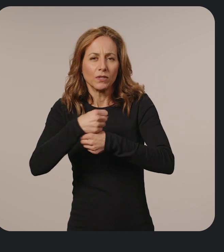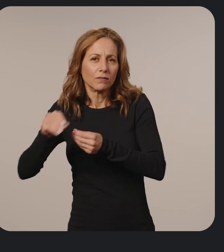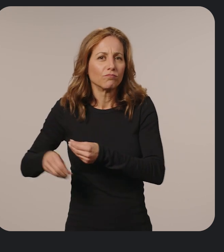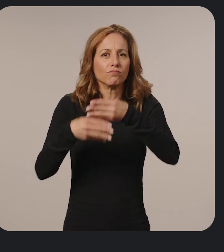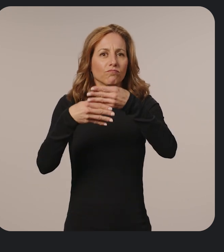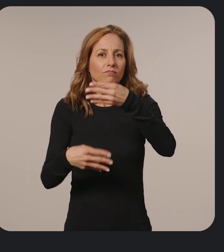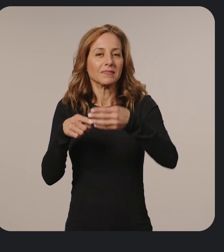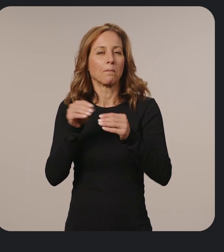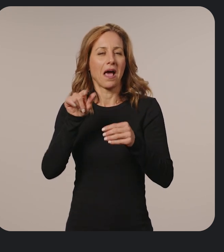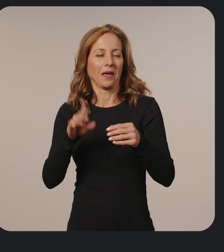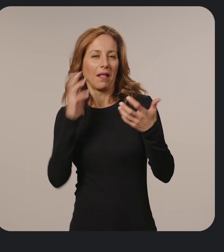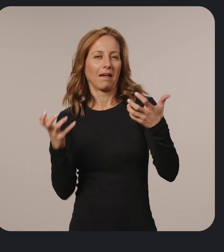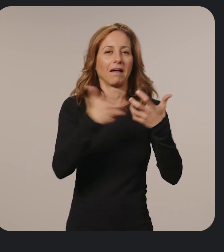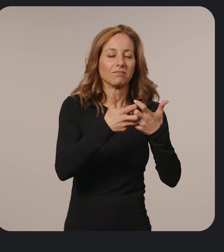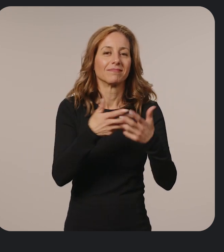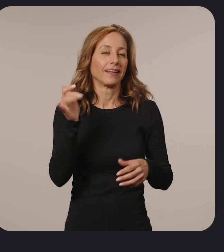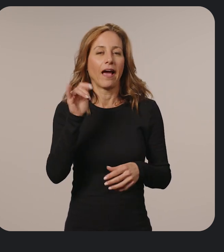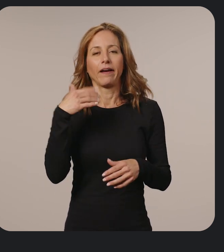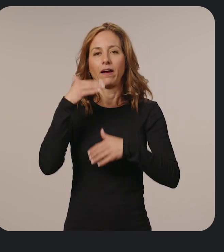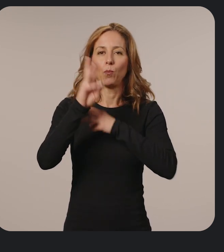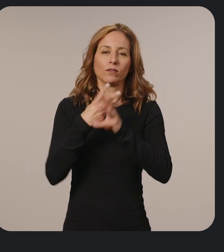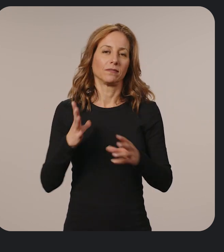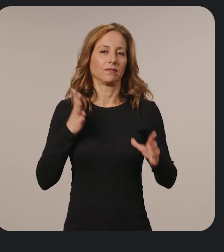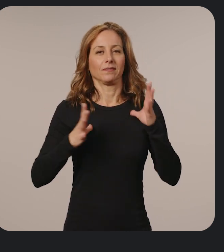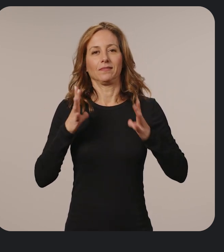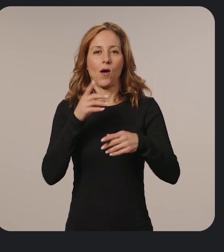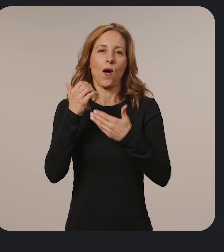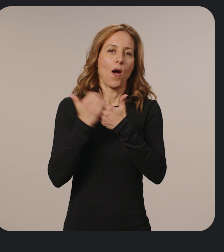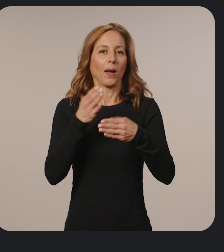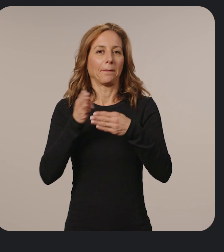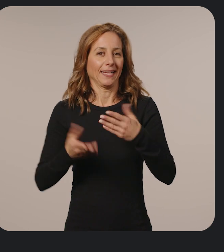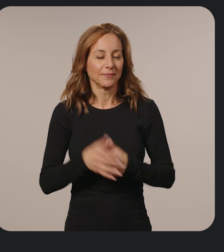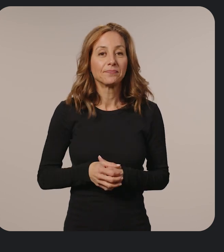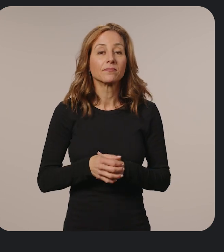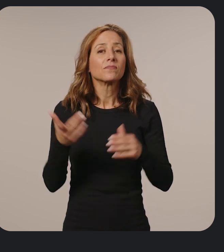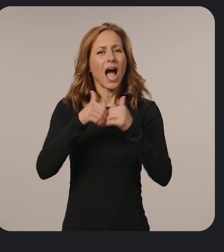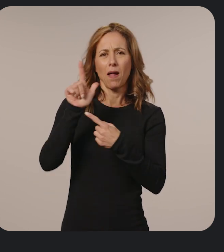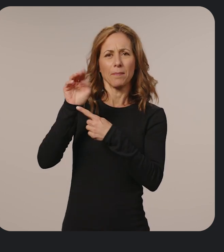are likely to follow. In this way, it's kind of like the world's fanciest autocomplete. How does the LLM predict which words